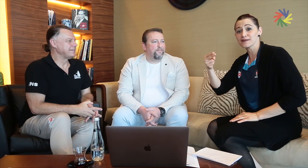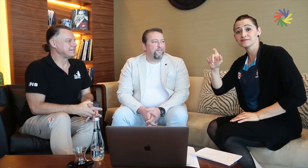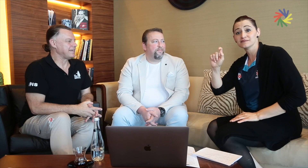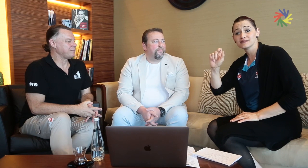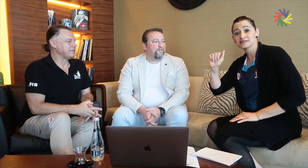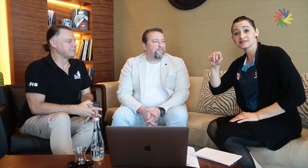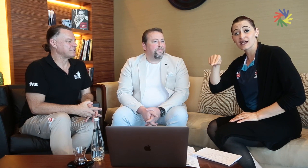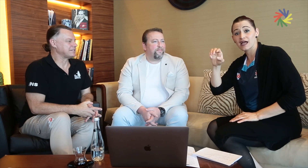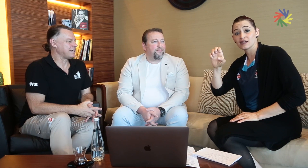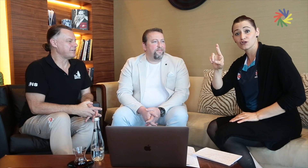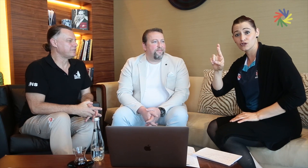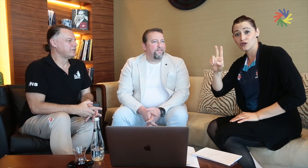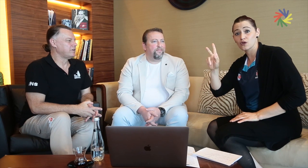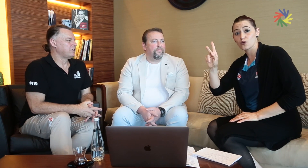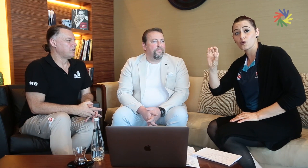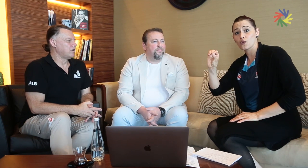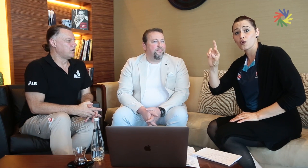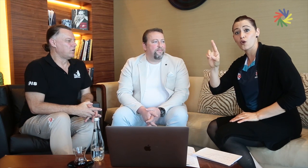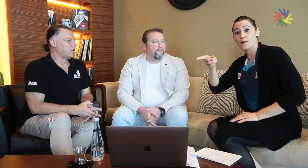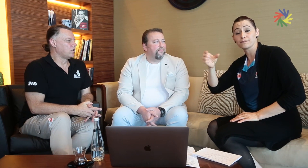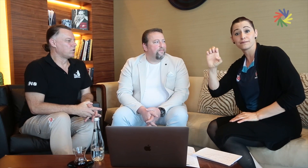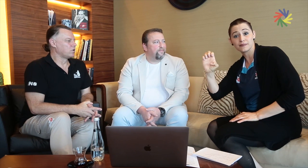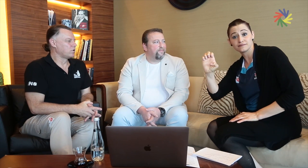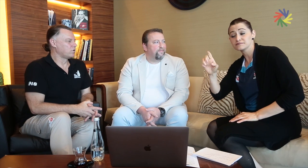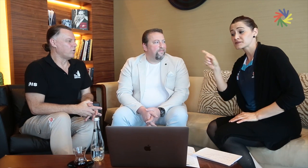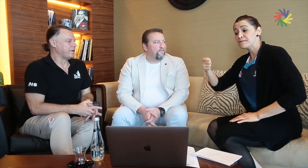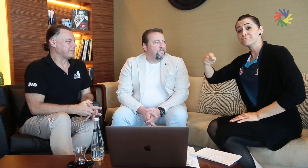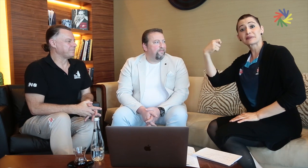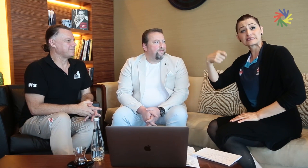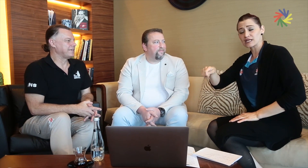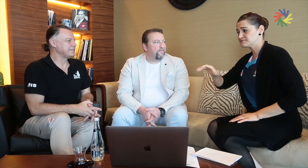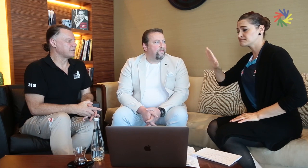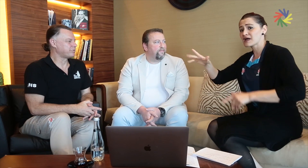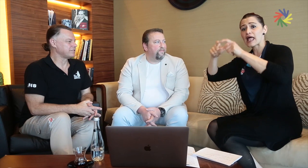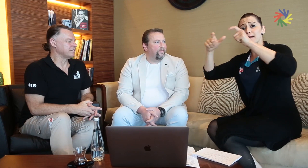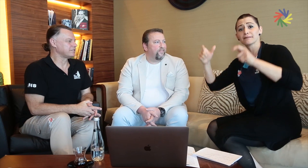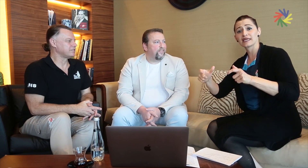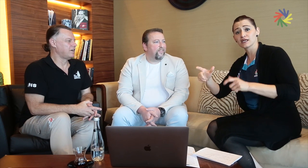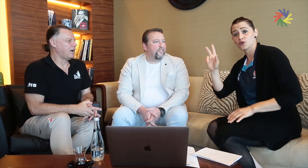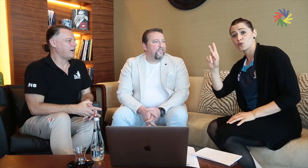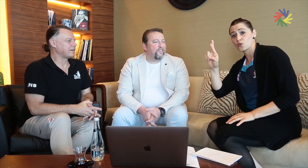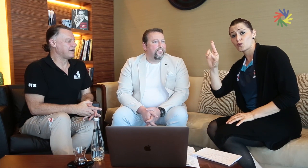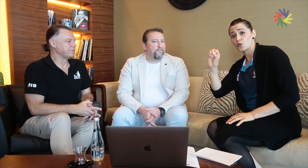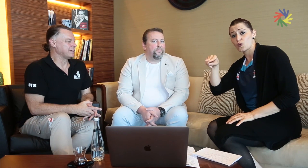Hello world! I would like to introduce an